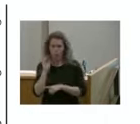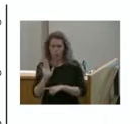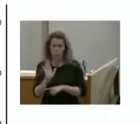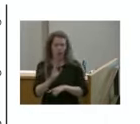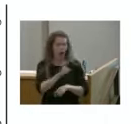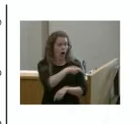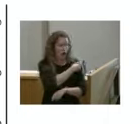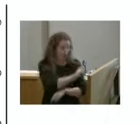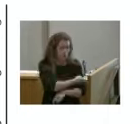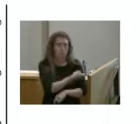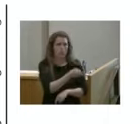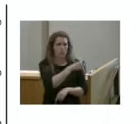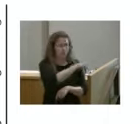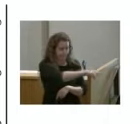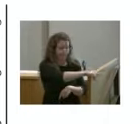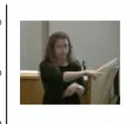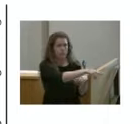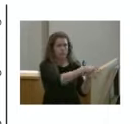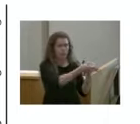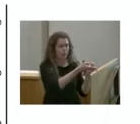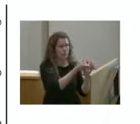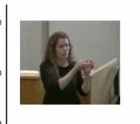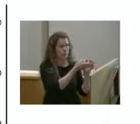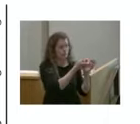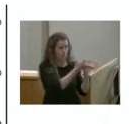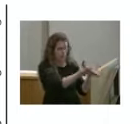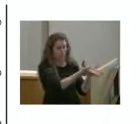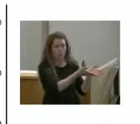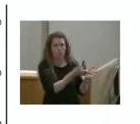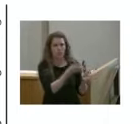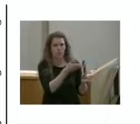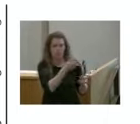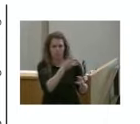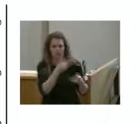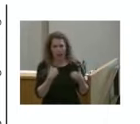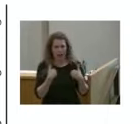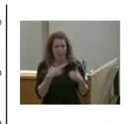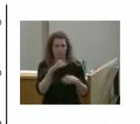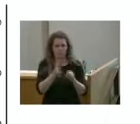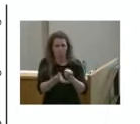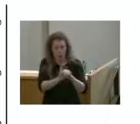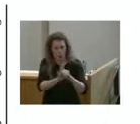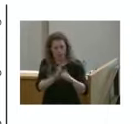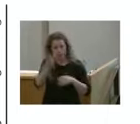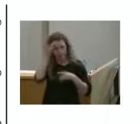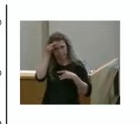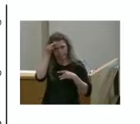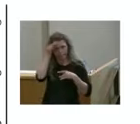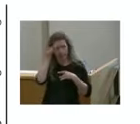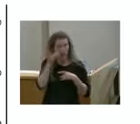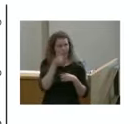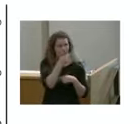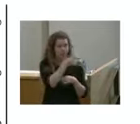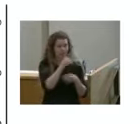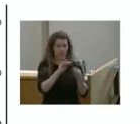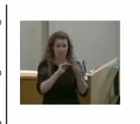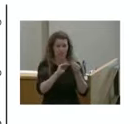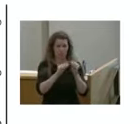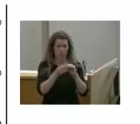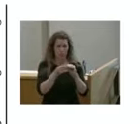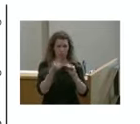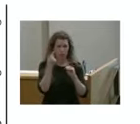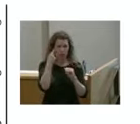this up here necessarily to frighten people but this is what the model says